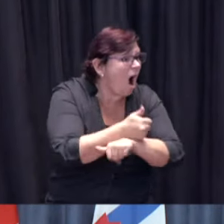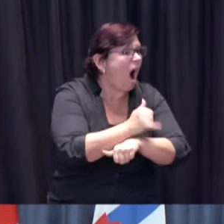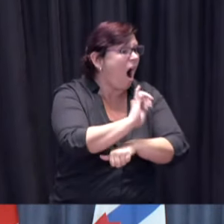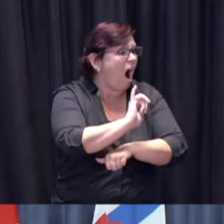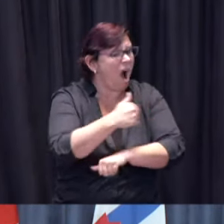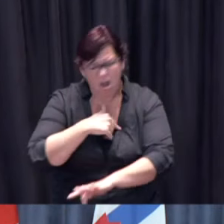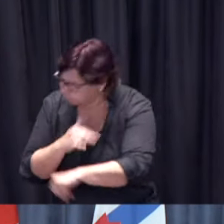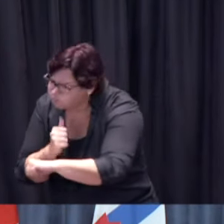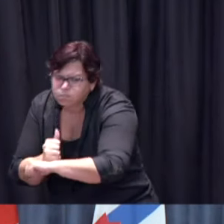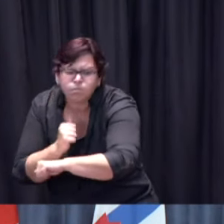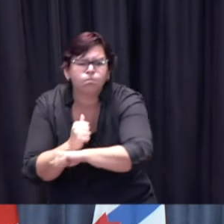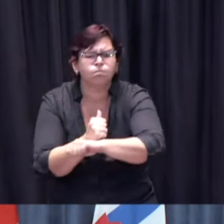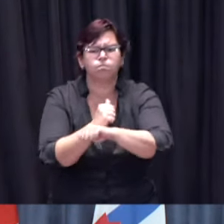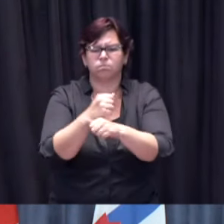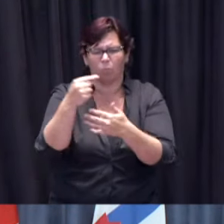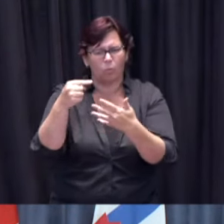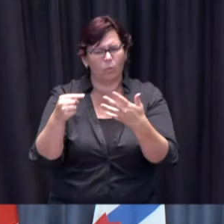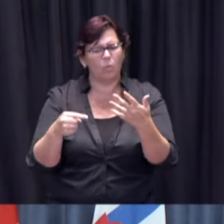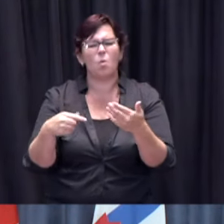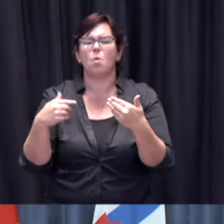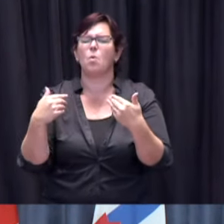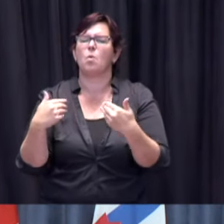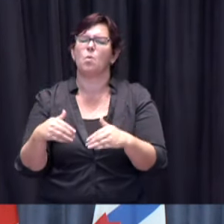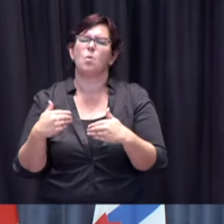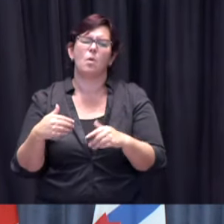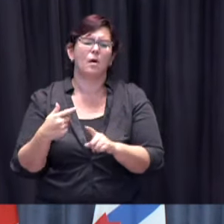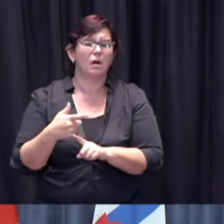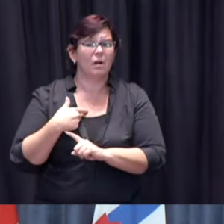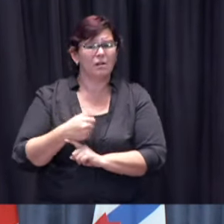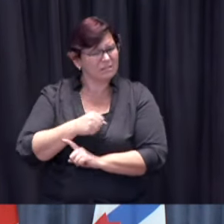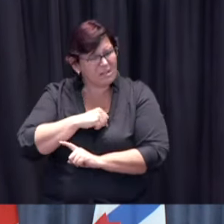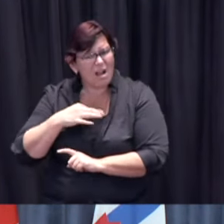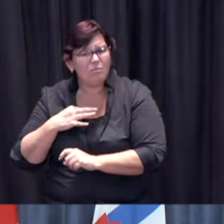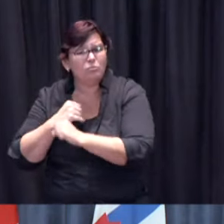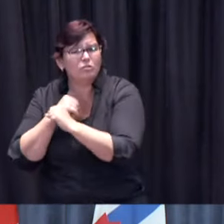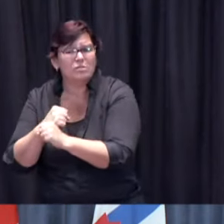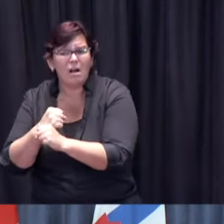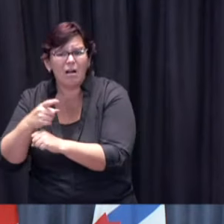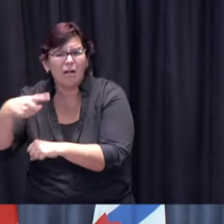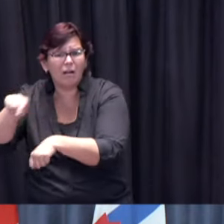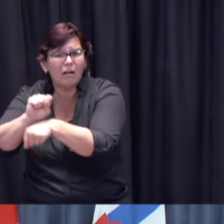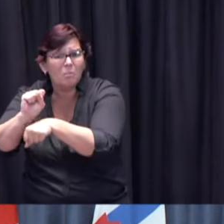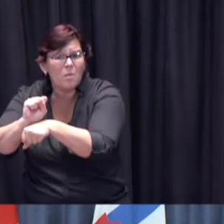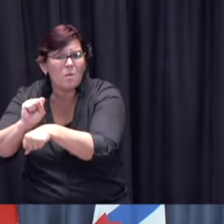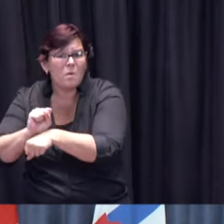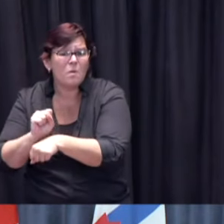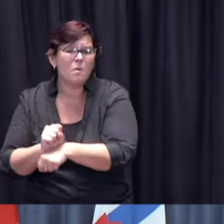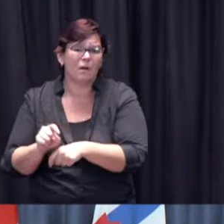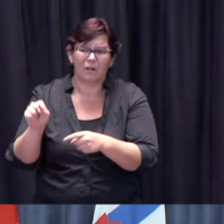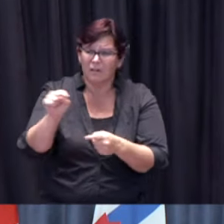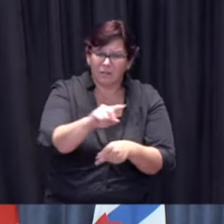as well as workers being protected so we are ready and we have been preparing